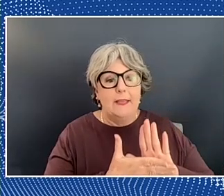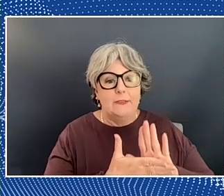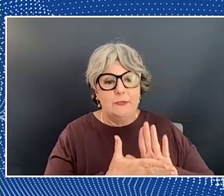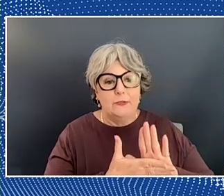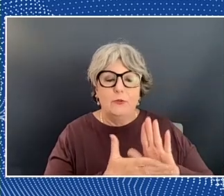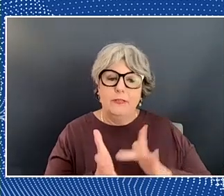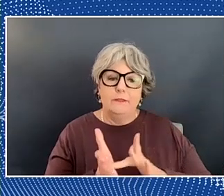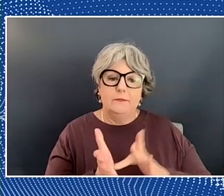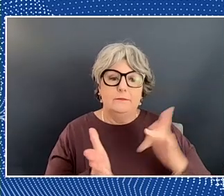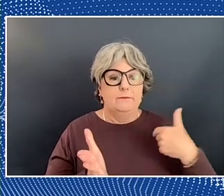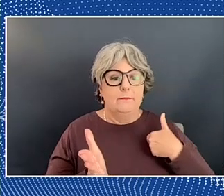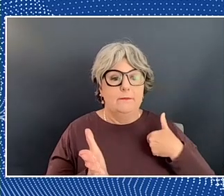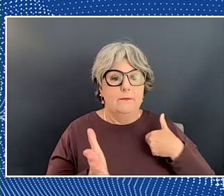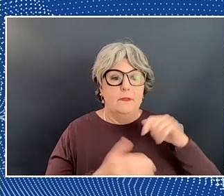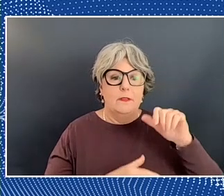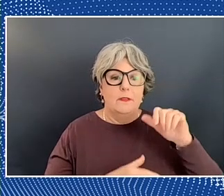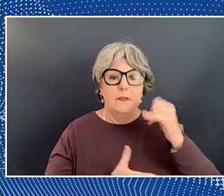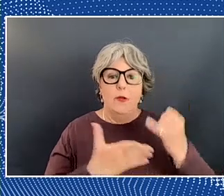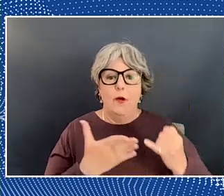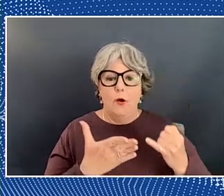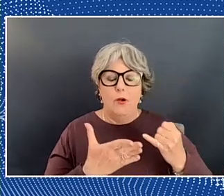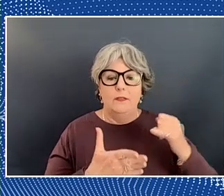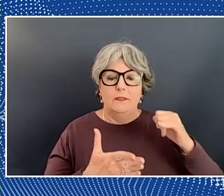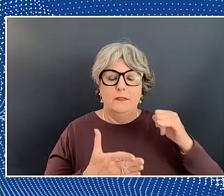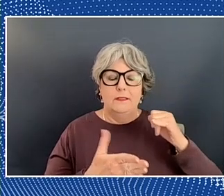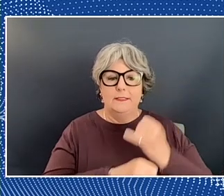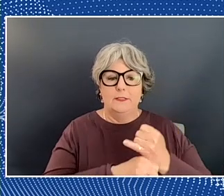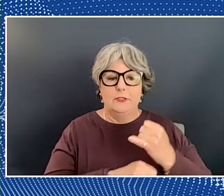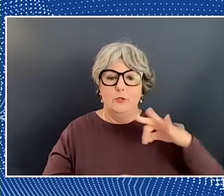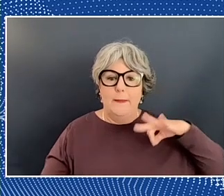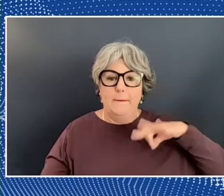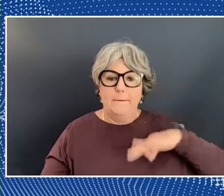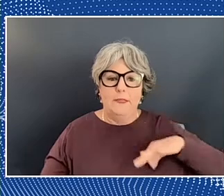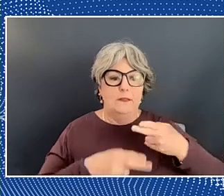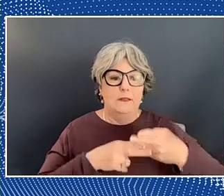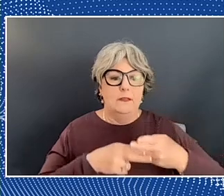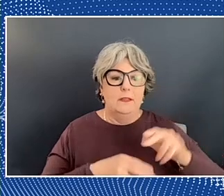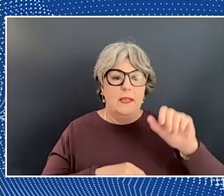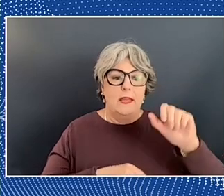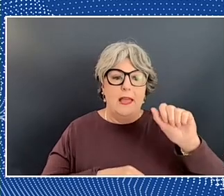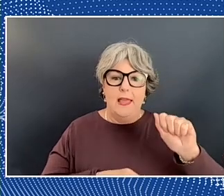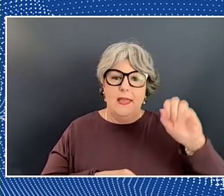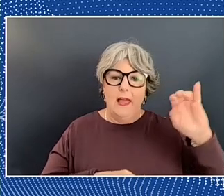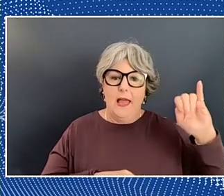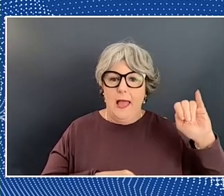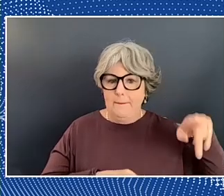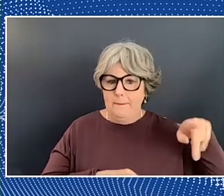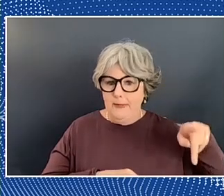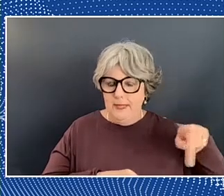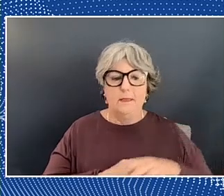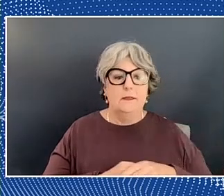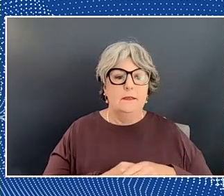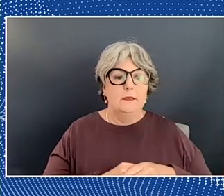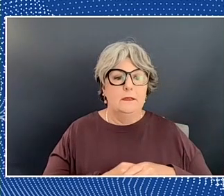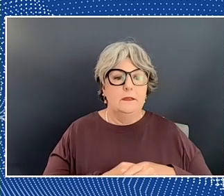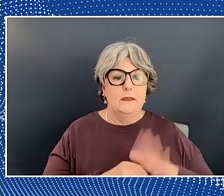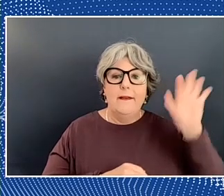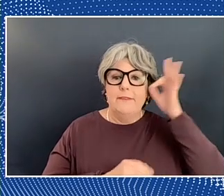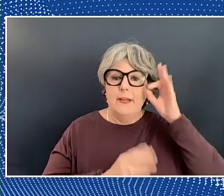Art Institute of Pittsburgh, which I will refer to as AIP. I took out Federal student loans to attend